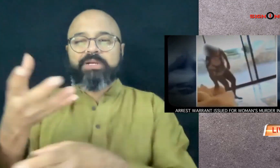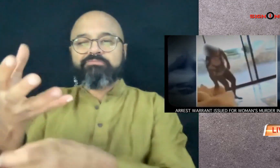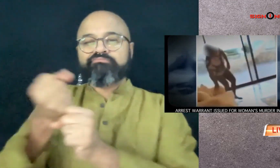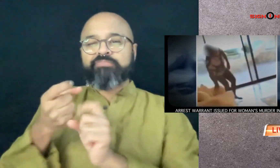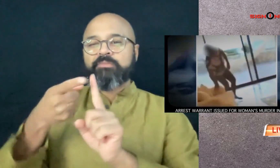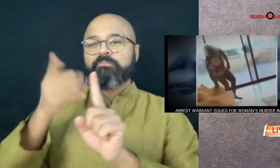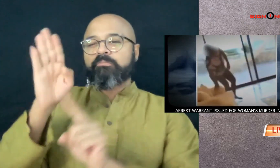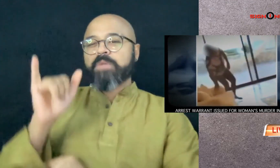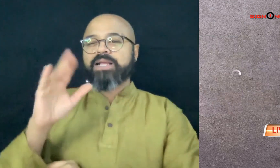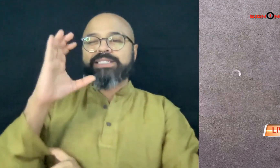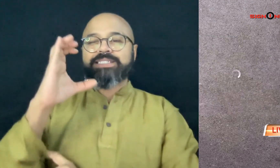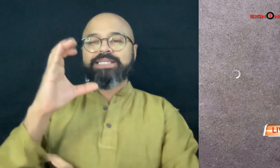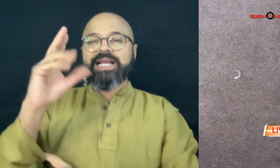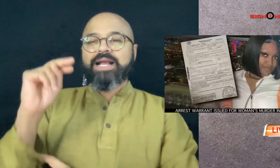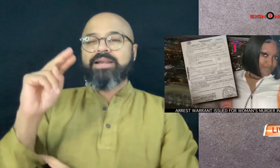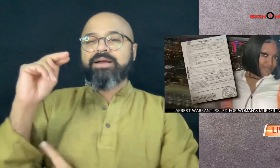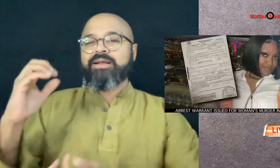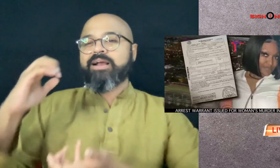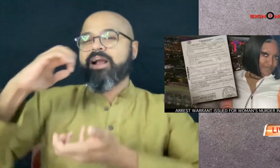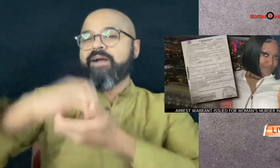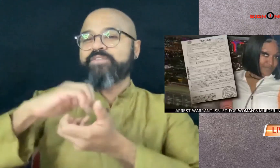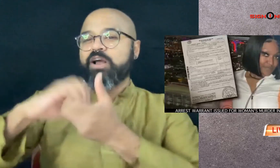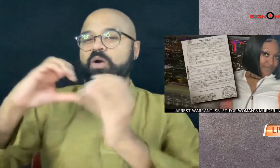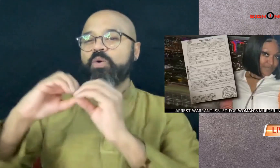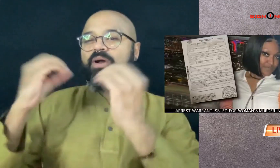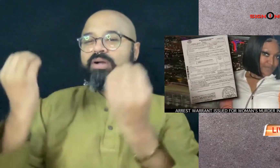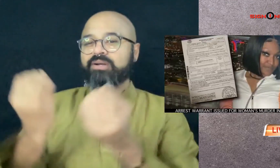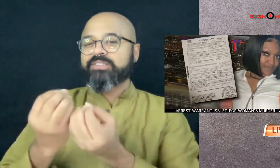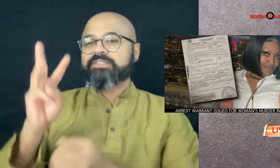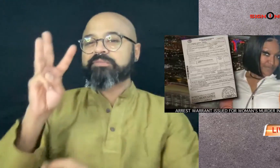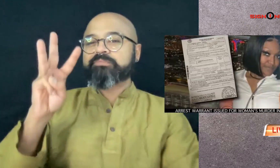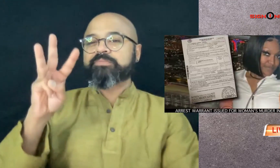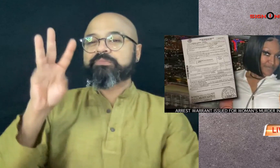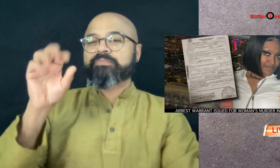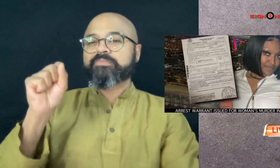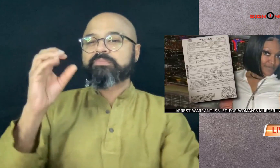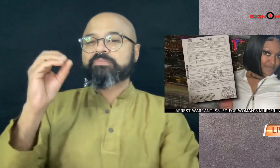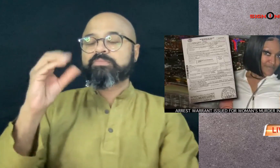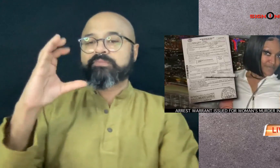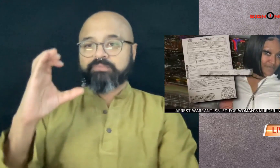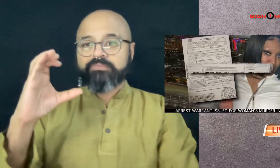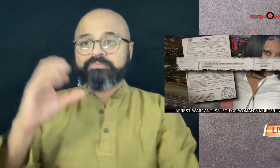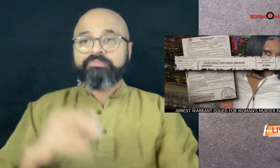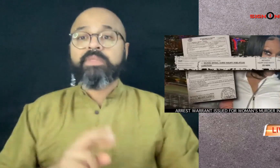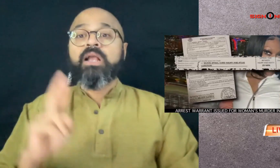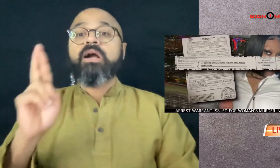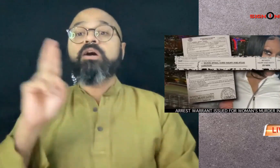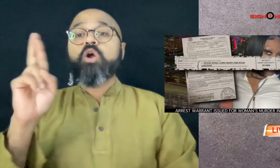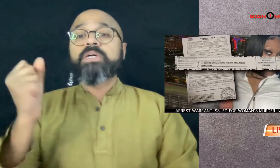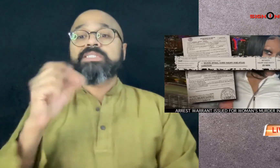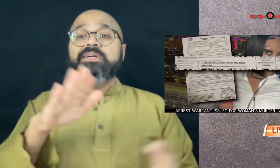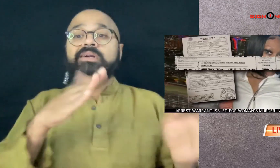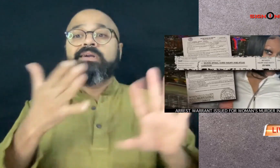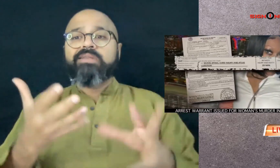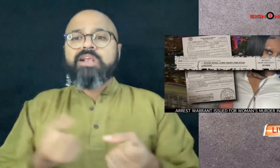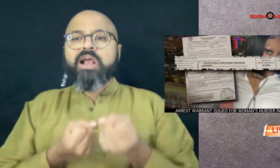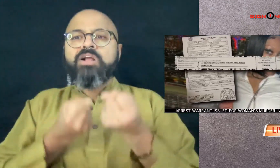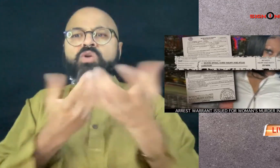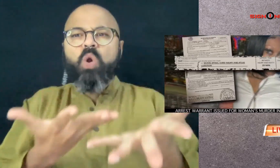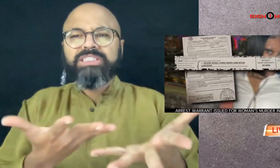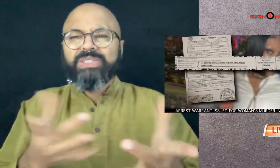according to a copy of the death certificate obtained by CNN affiliate WSOC Robinson's